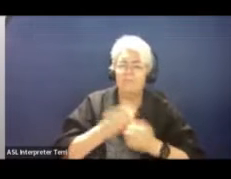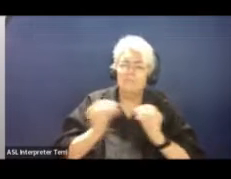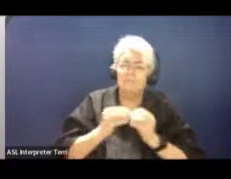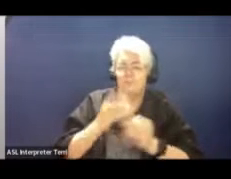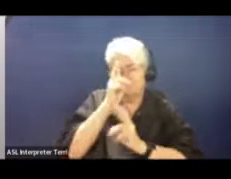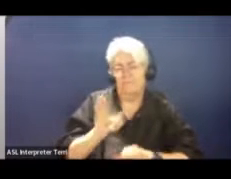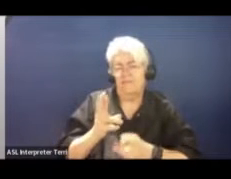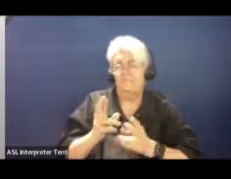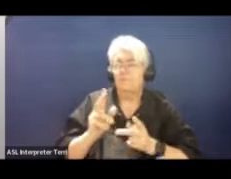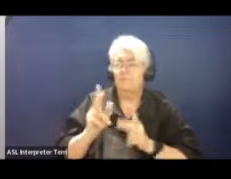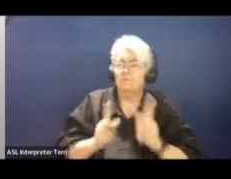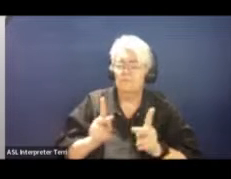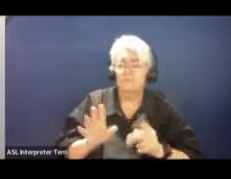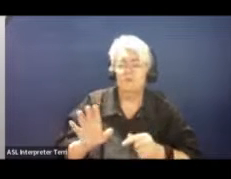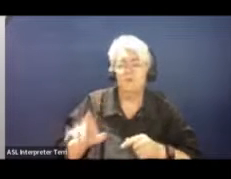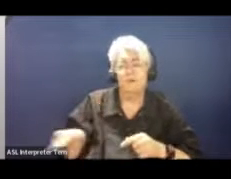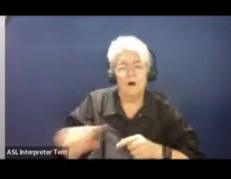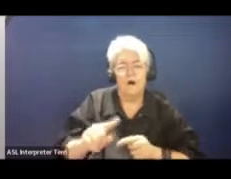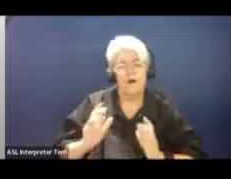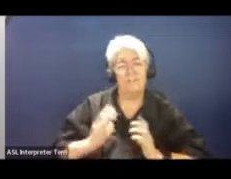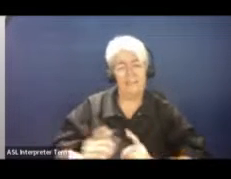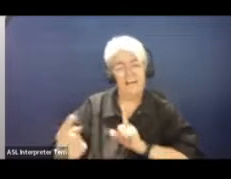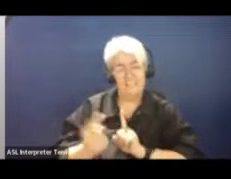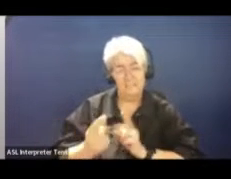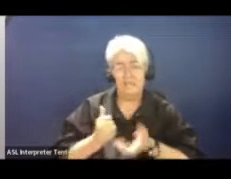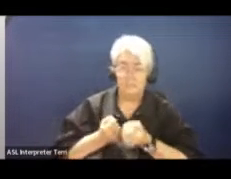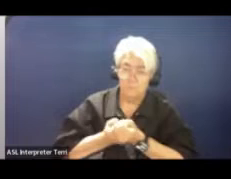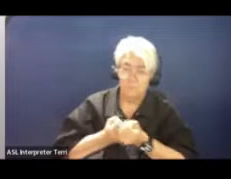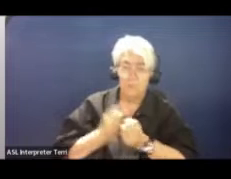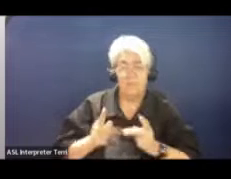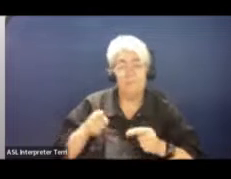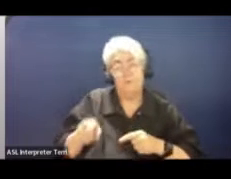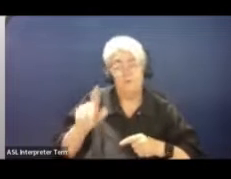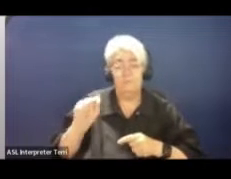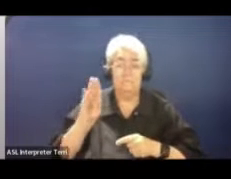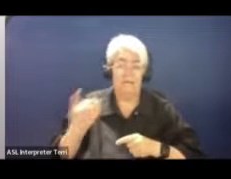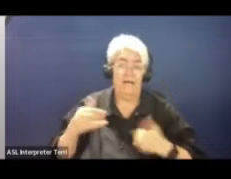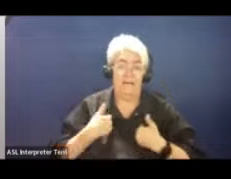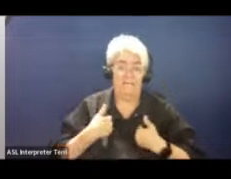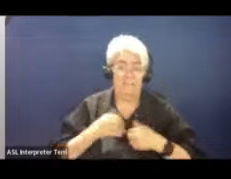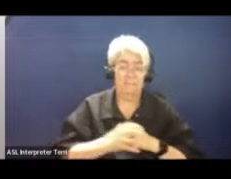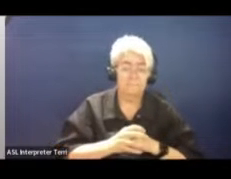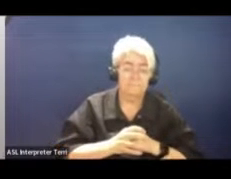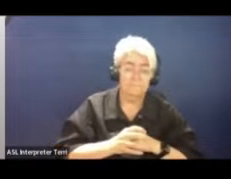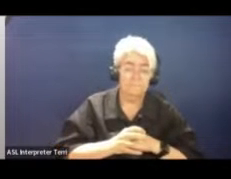clients and further support brain injury survivors. We could go to the next slide, please.